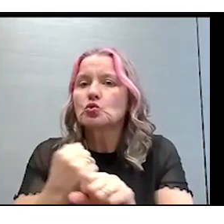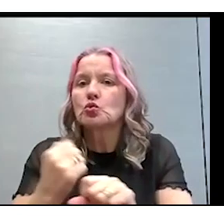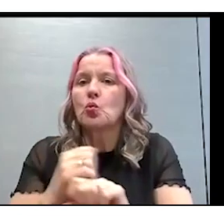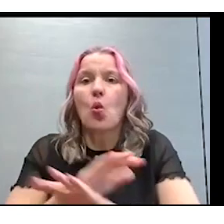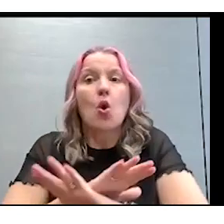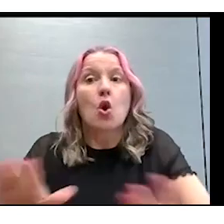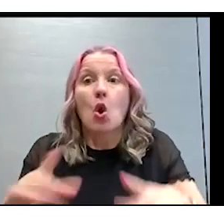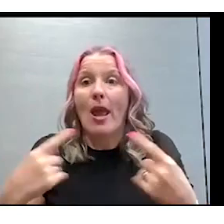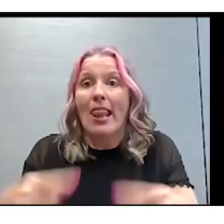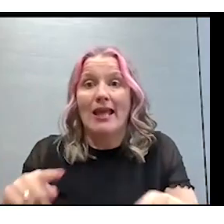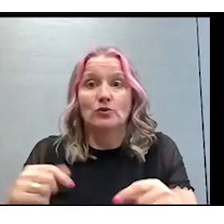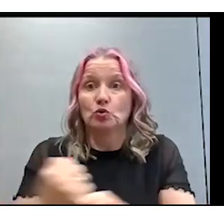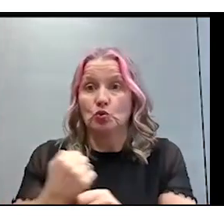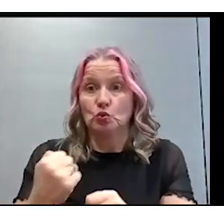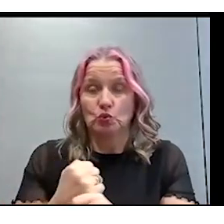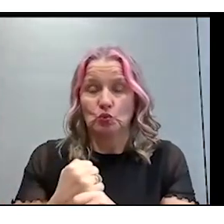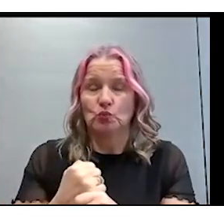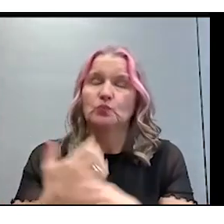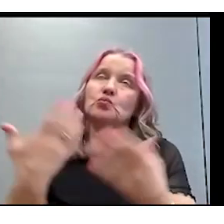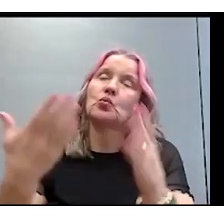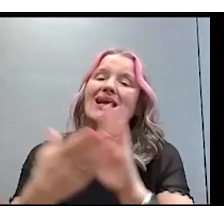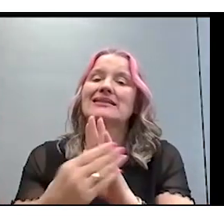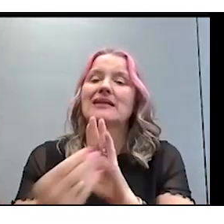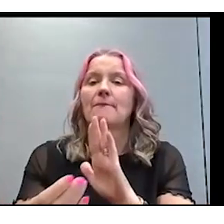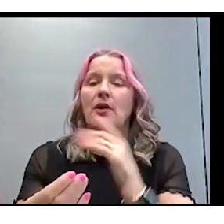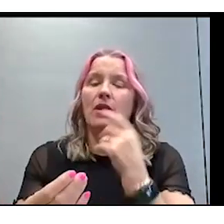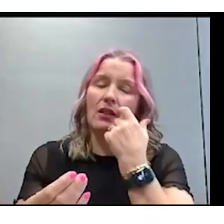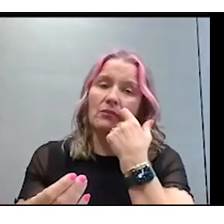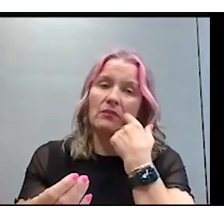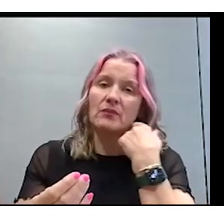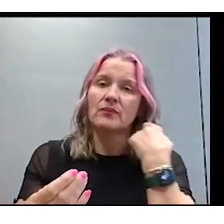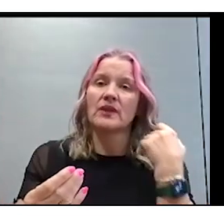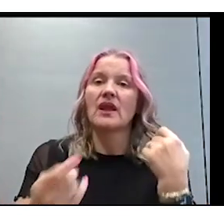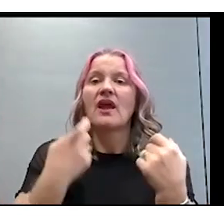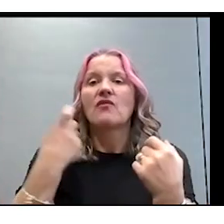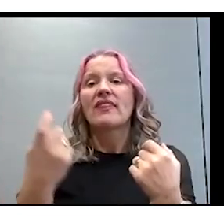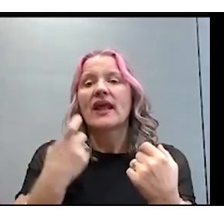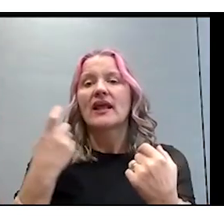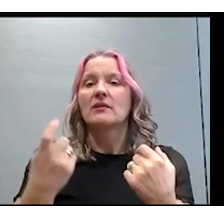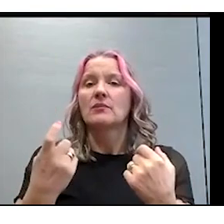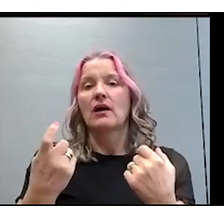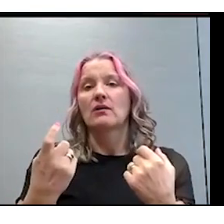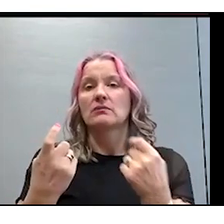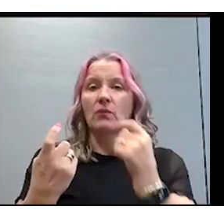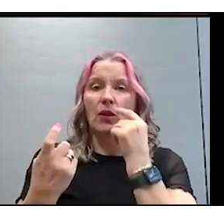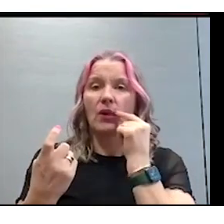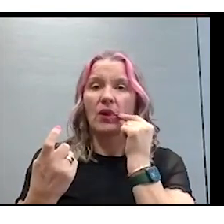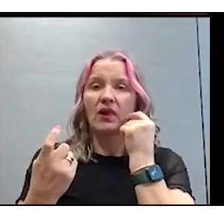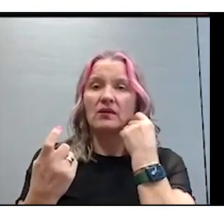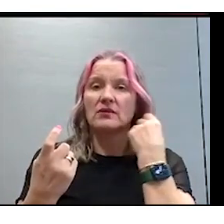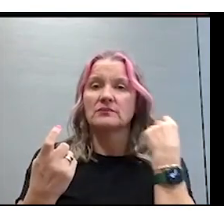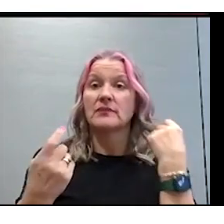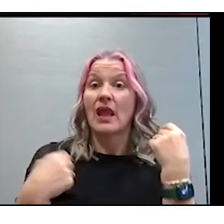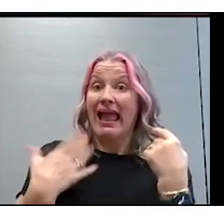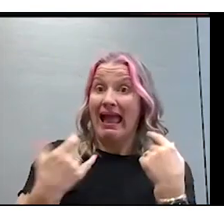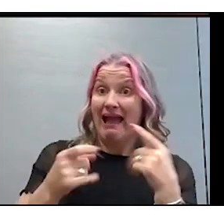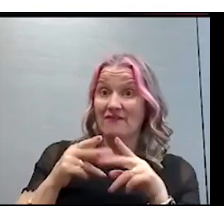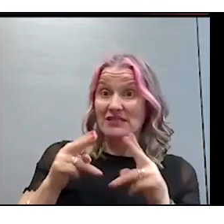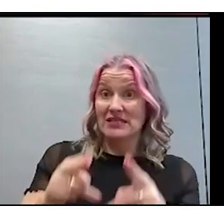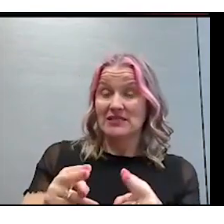So the, an example, if we're thinking of, hey, you know, I have this system that I'm producing which